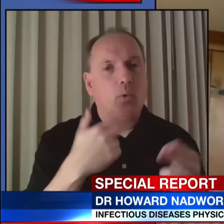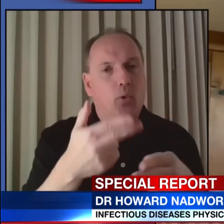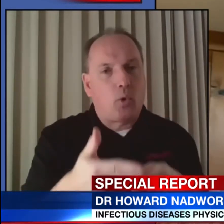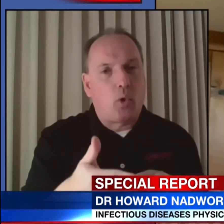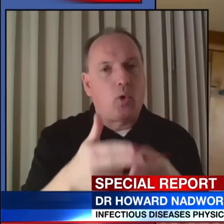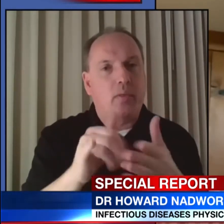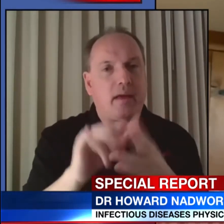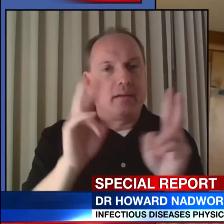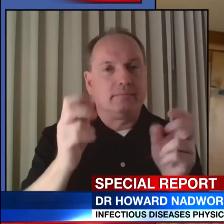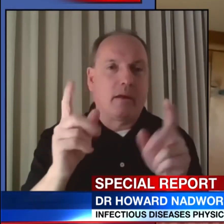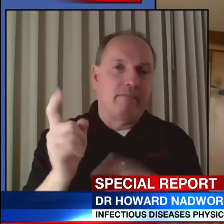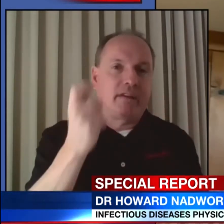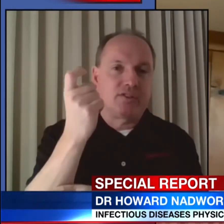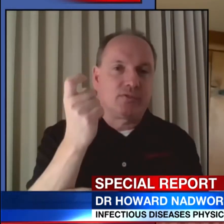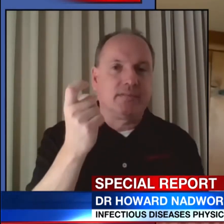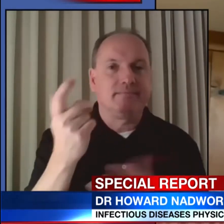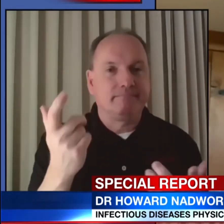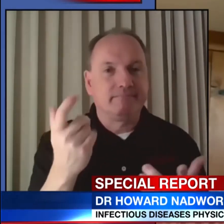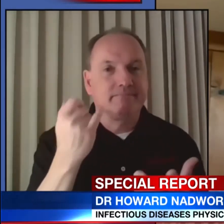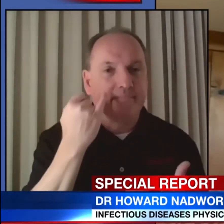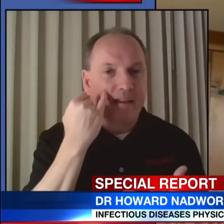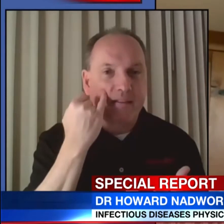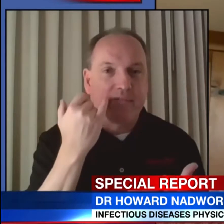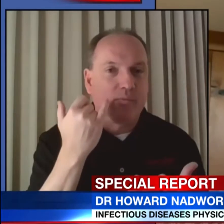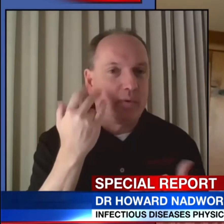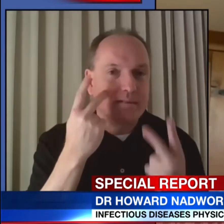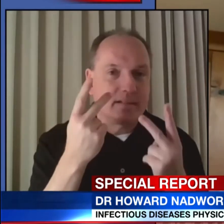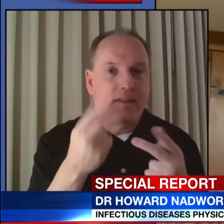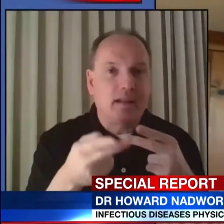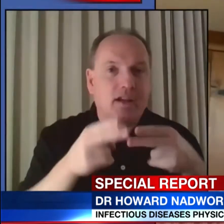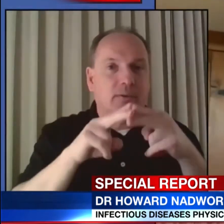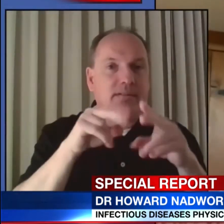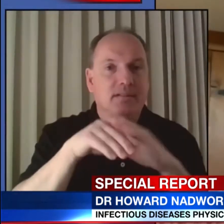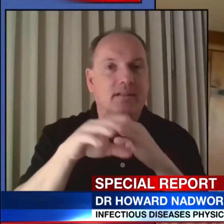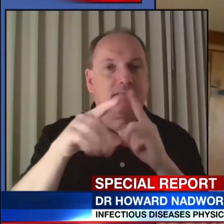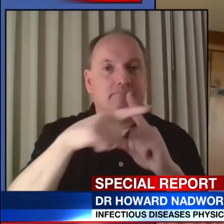THE HOSPITALIZATION RATES DO NOT GO UP BY VERY MUCH, I WILL CONSIDER THAT A